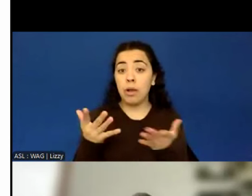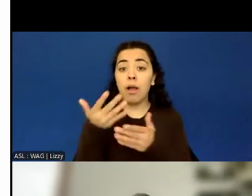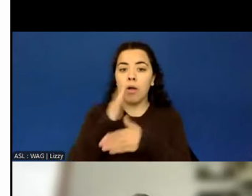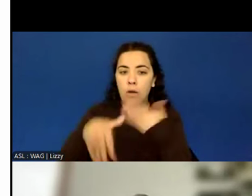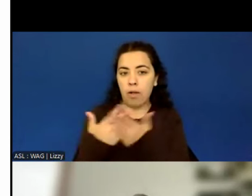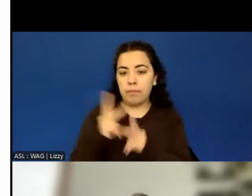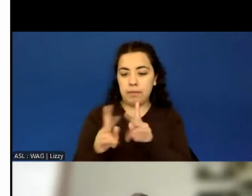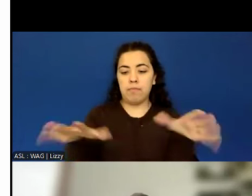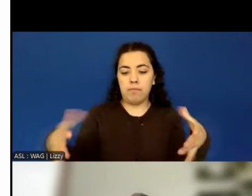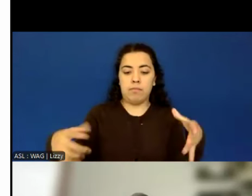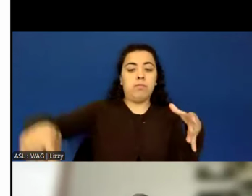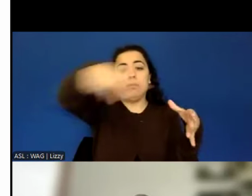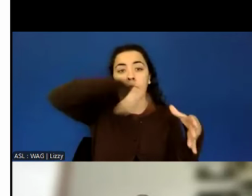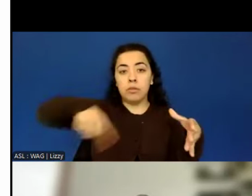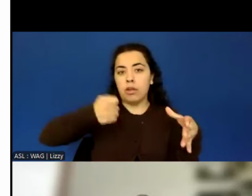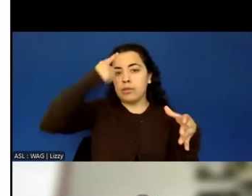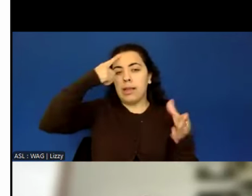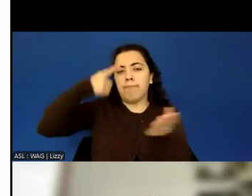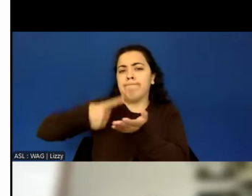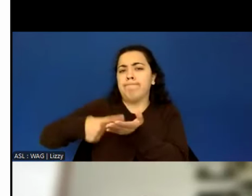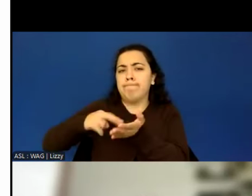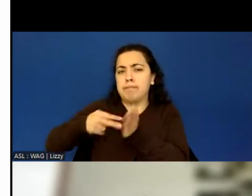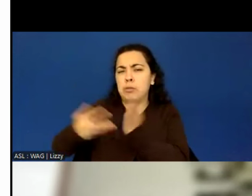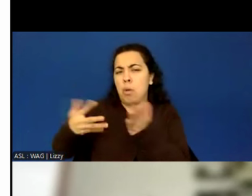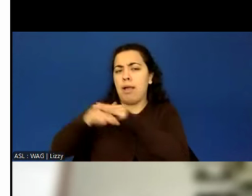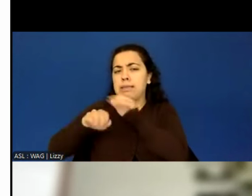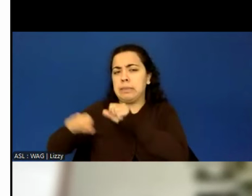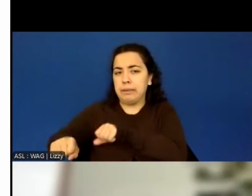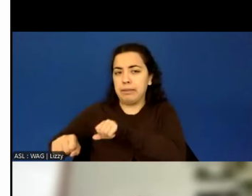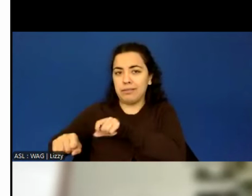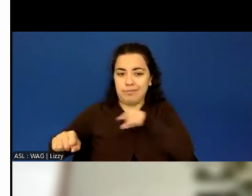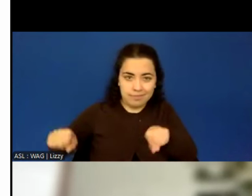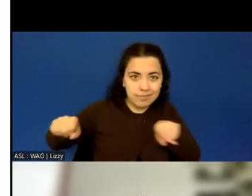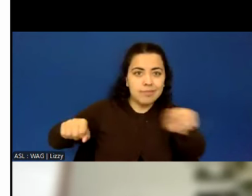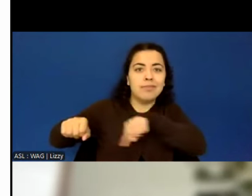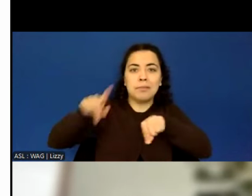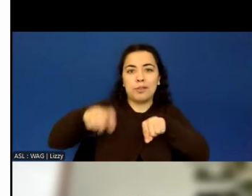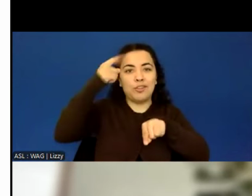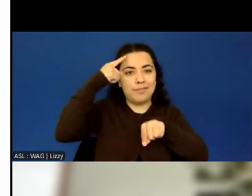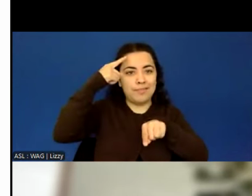understands what they are talking about. Preventing the scenarios where you have